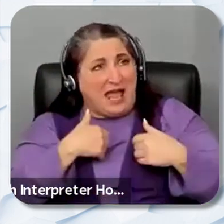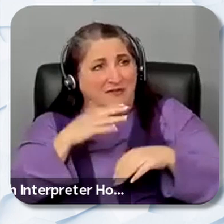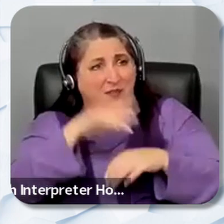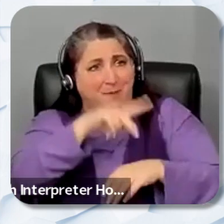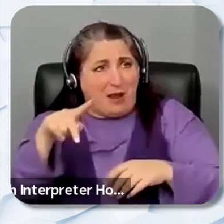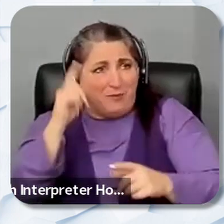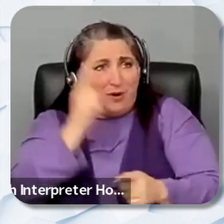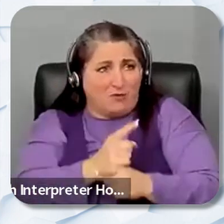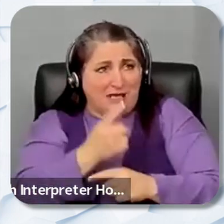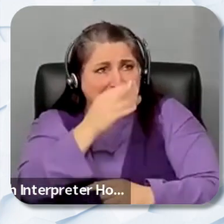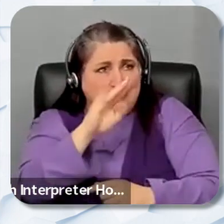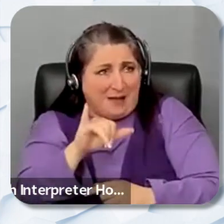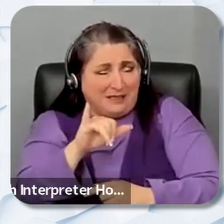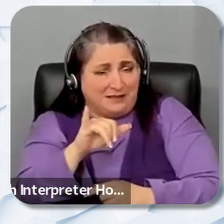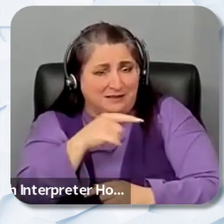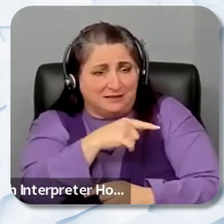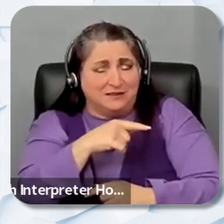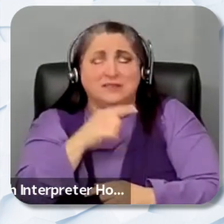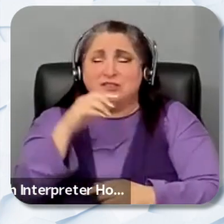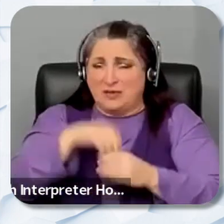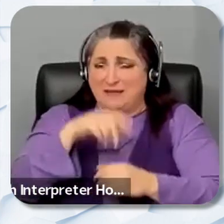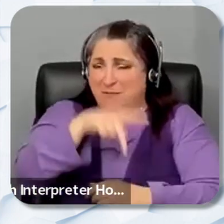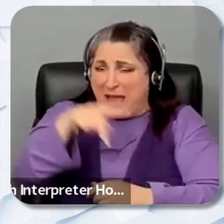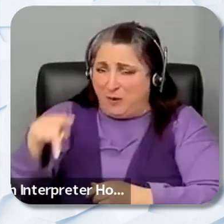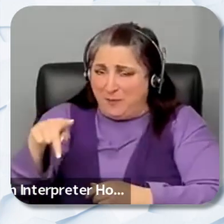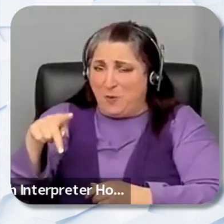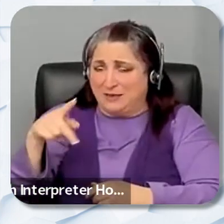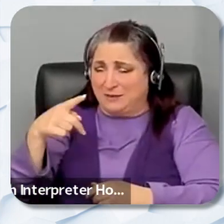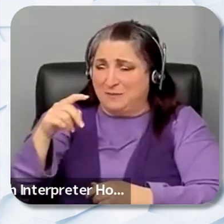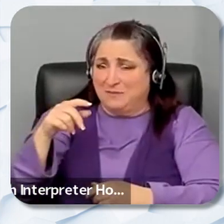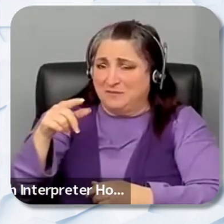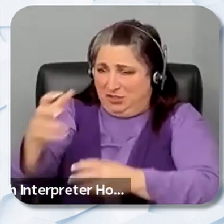PowerPoint, Don't we, Tammy? We put it on. Yeah. So in the PowerPoint you receive me